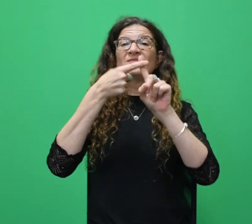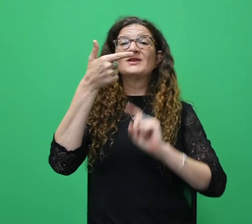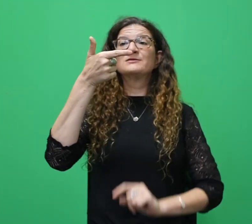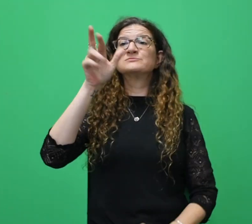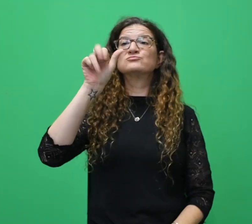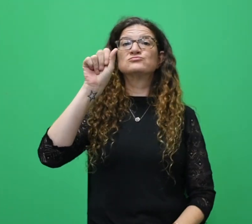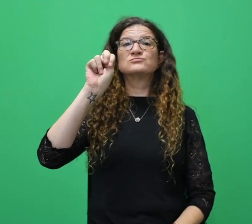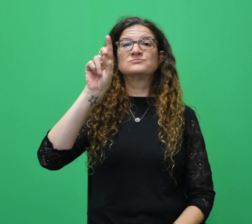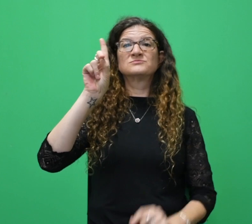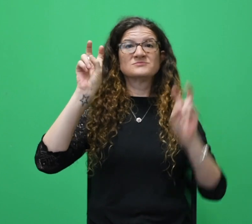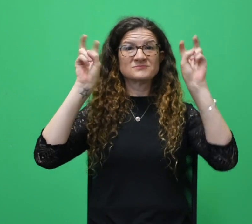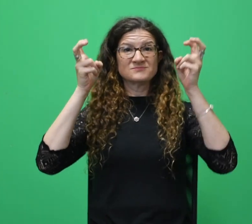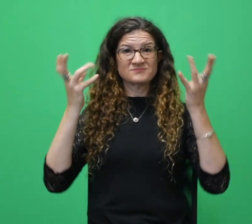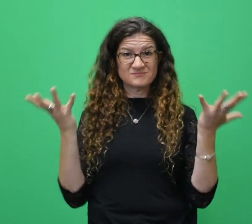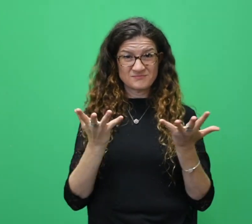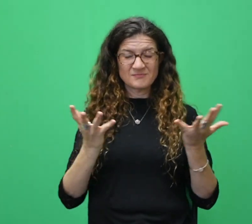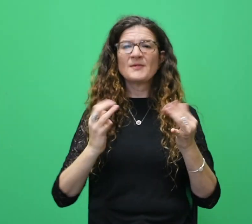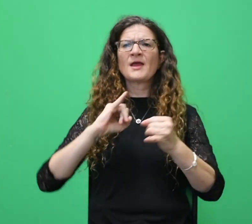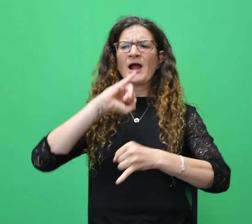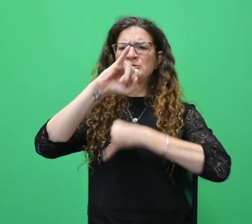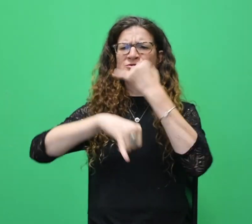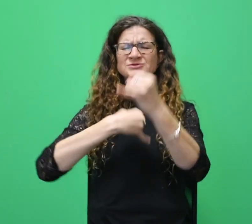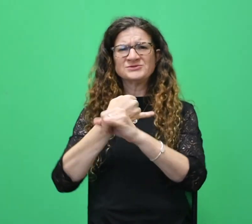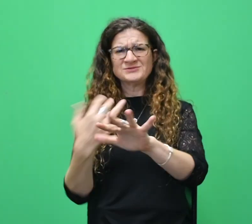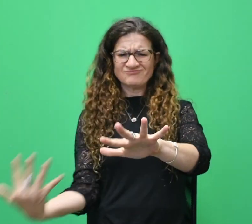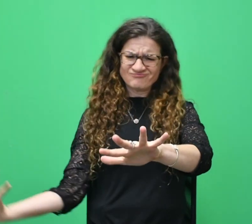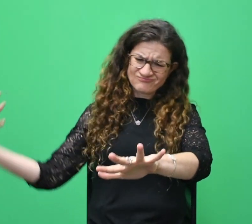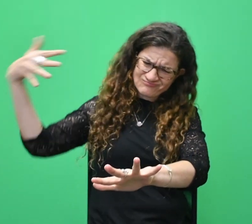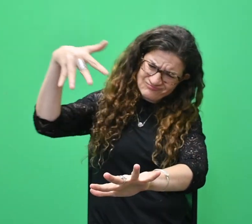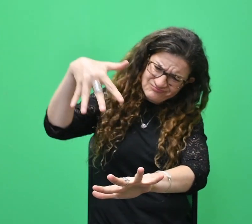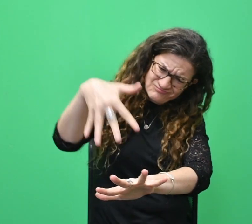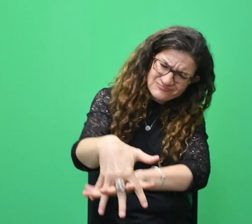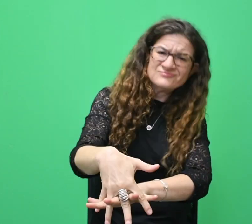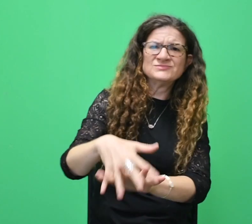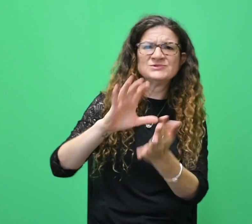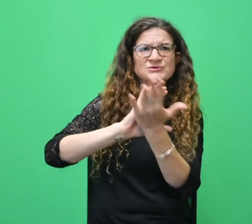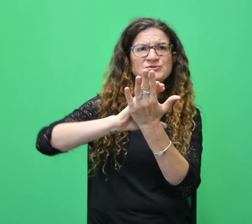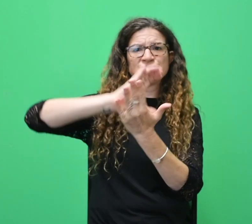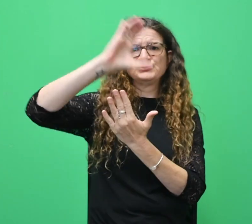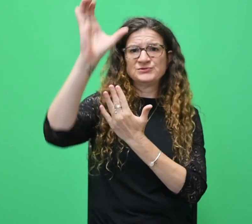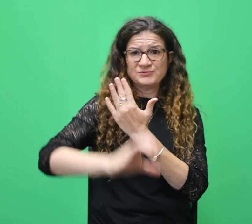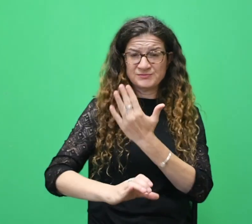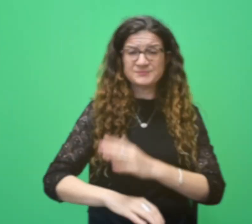First grand theme is what? To internationalize the learning experience in curriculum